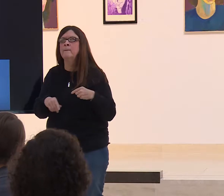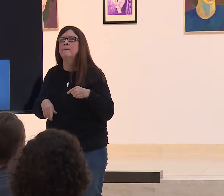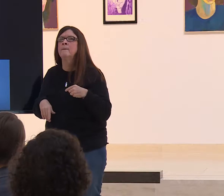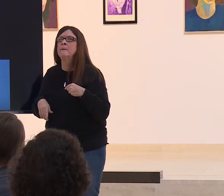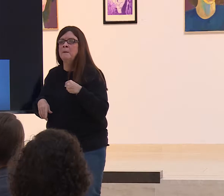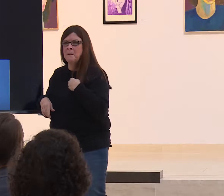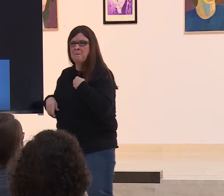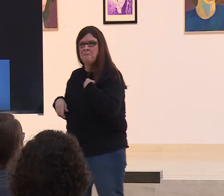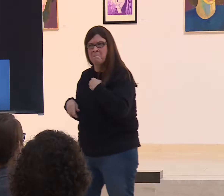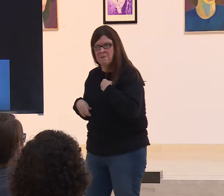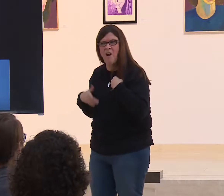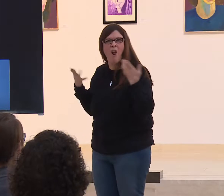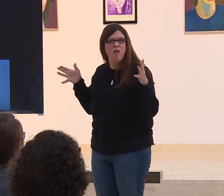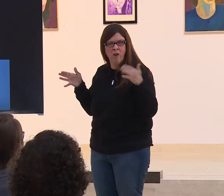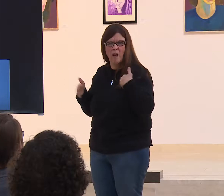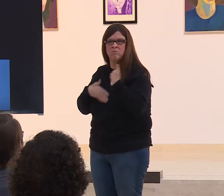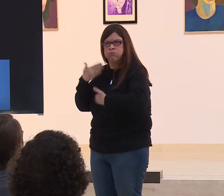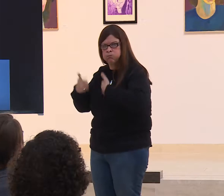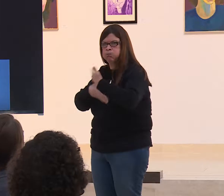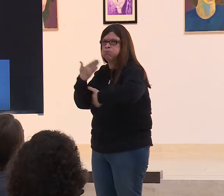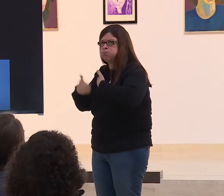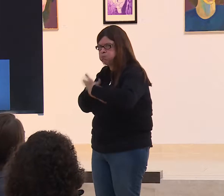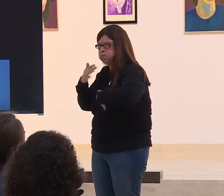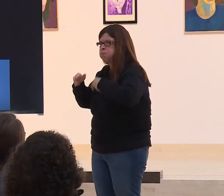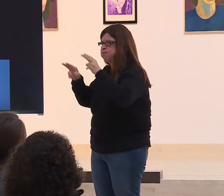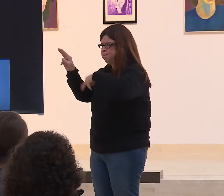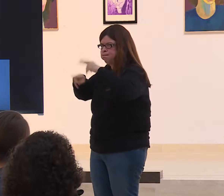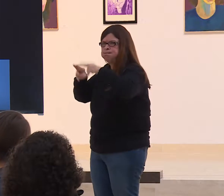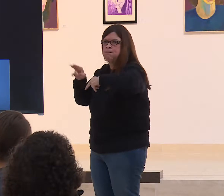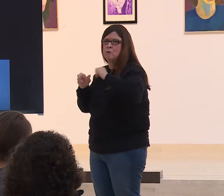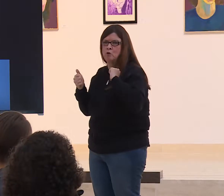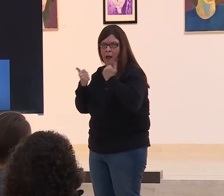was something that was set up in 2012.